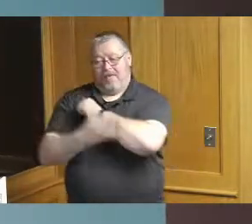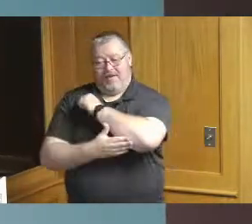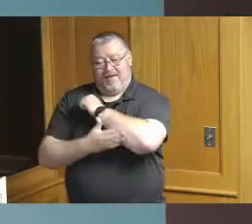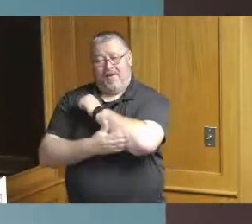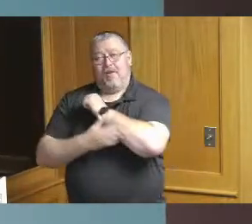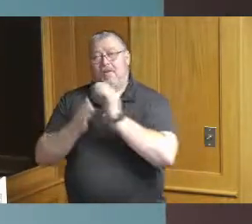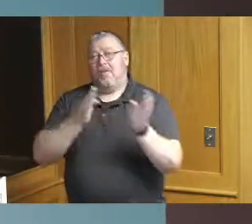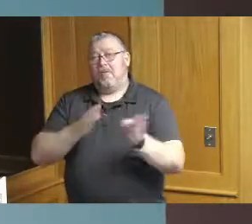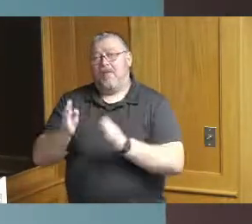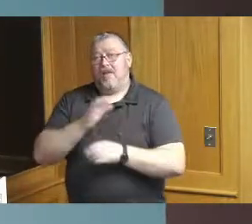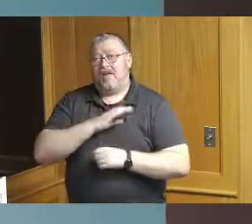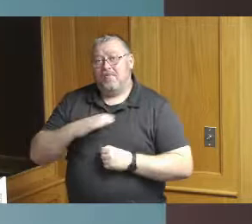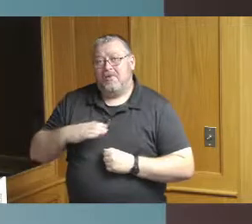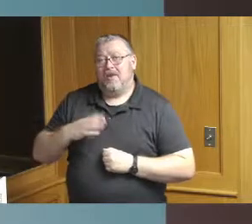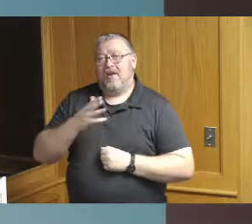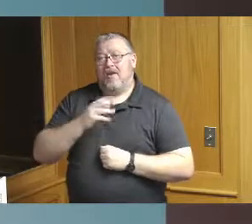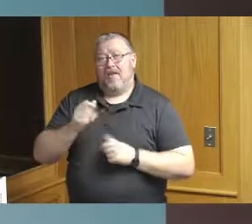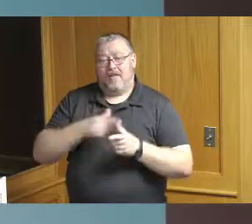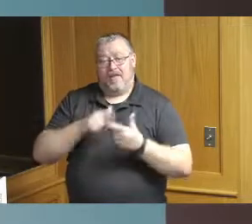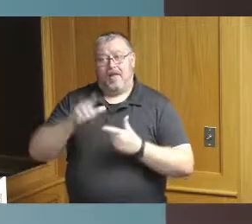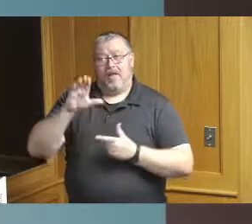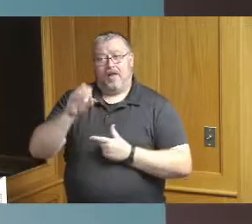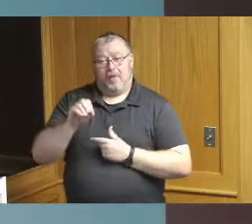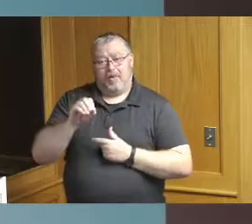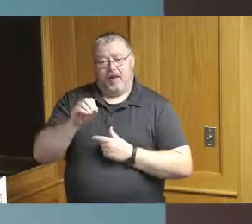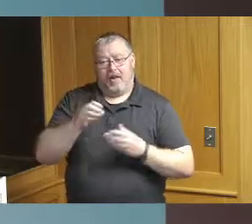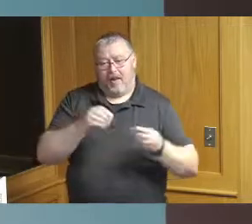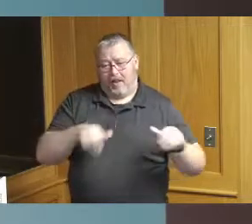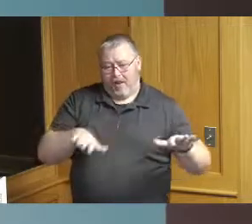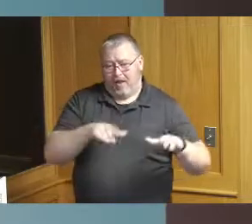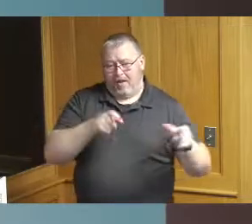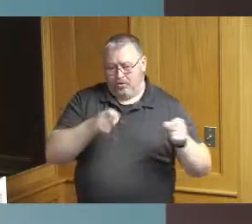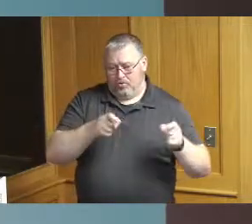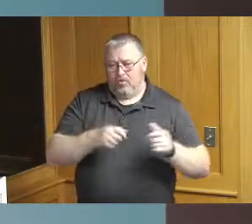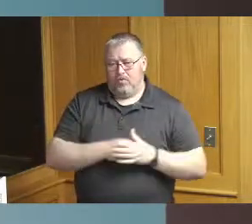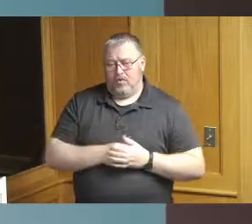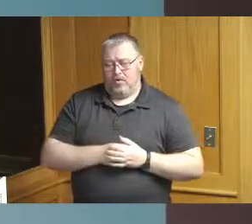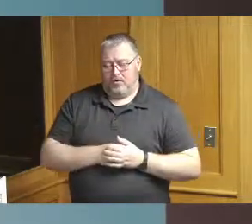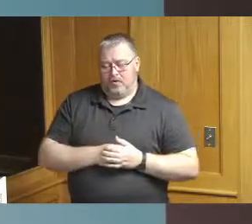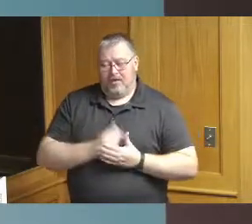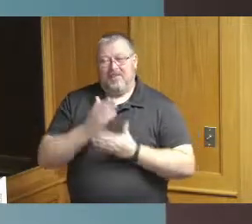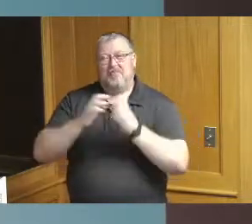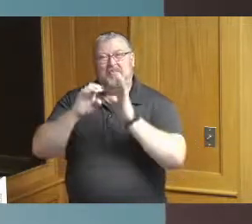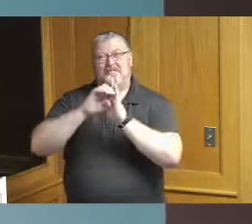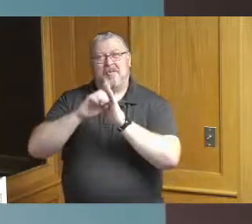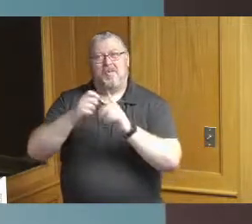date along with uh county 9-1-1 so these are some of the core examples from a mapping perspective